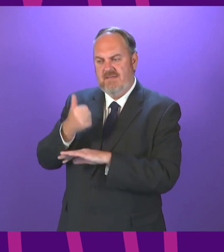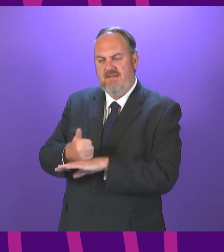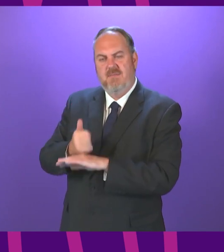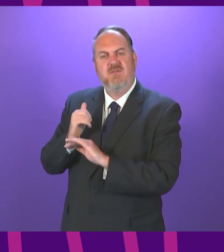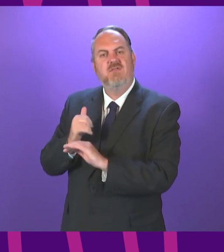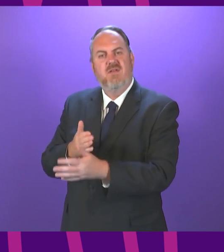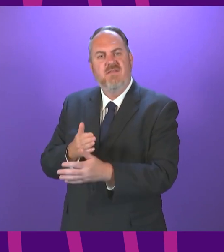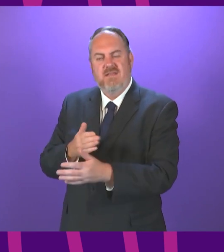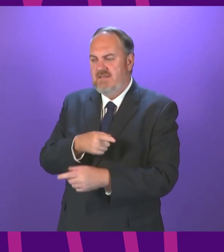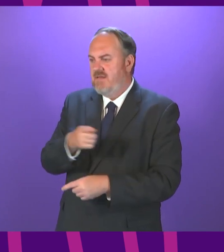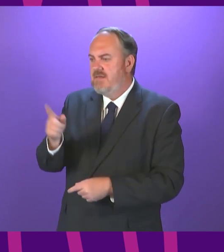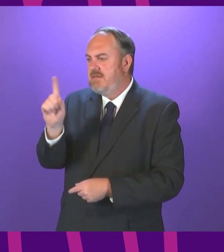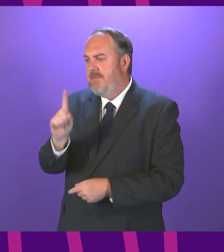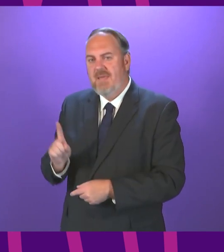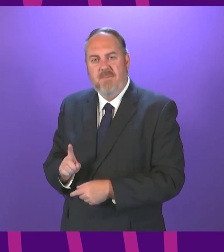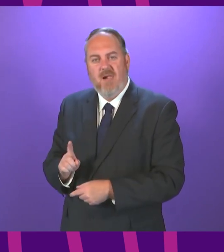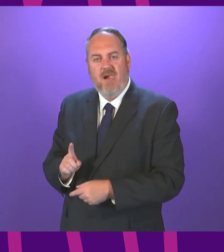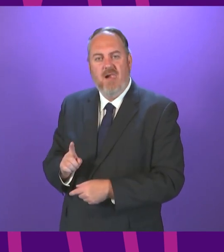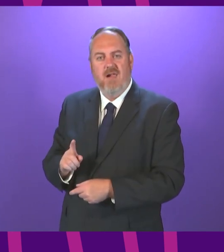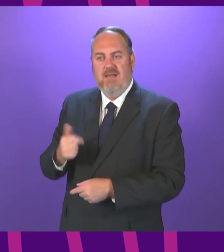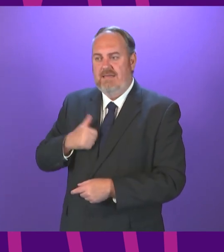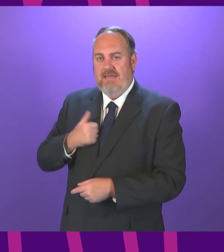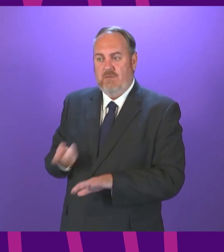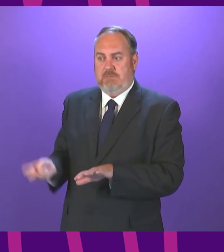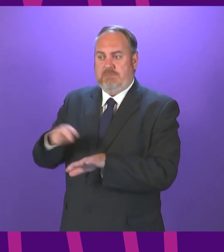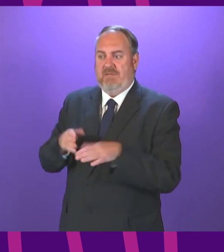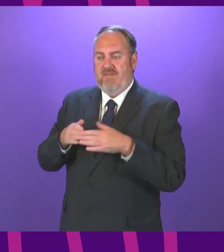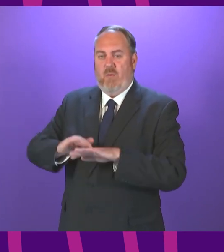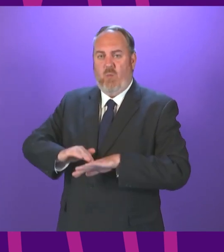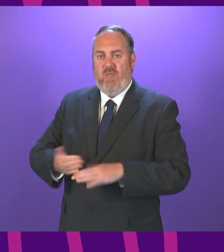for short-notice reasons can do so. We will continue to engage closely on that issue.